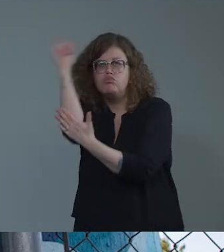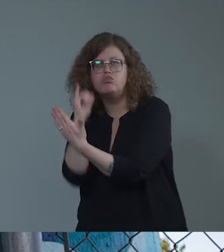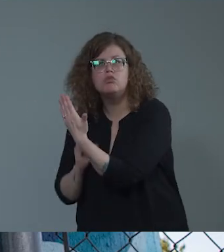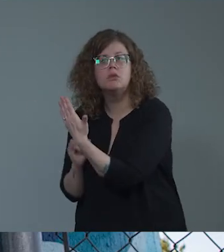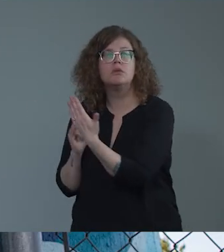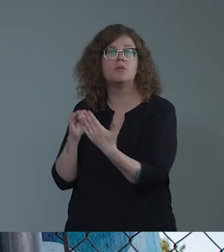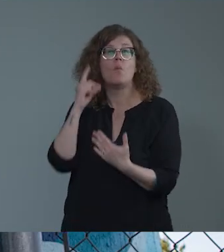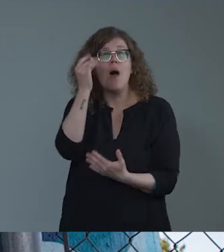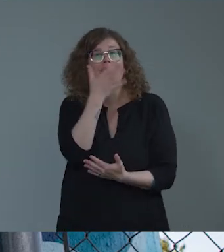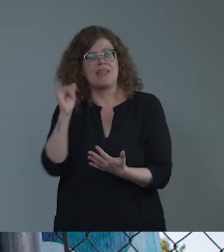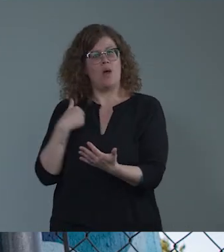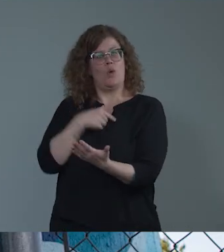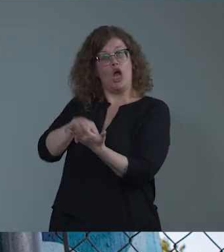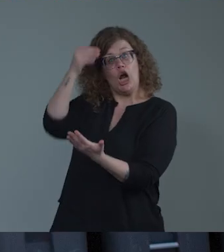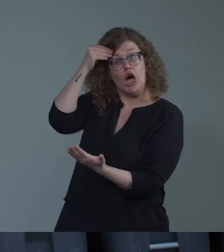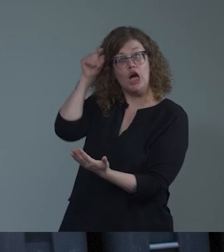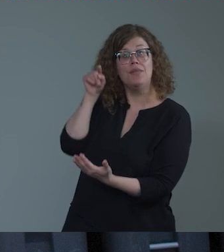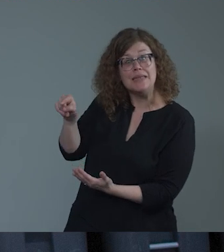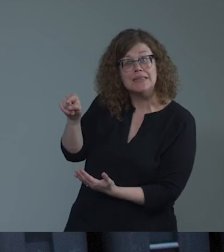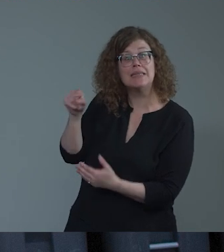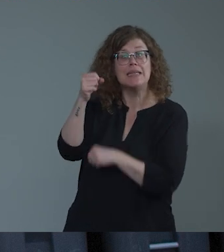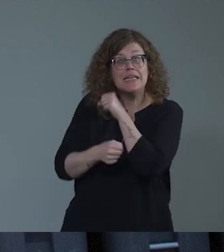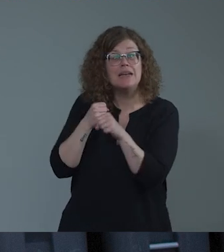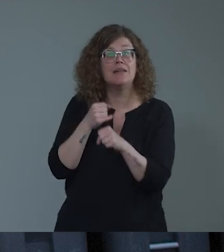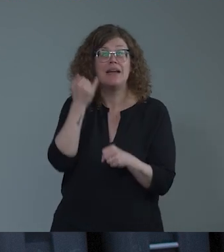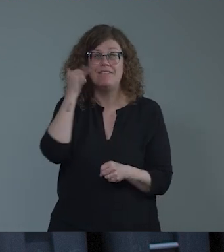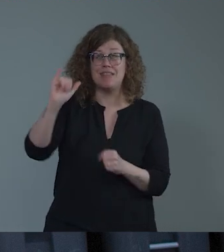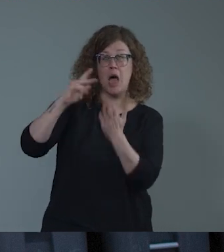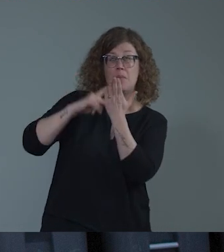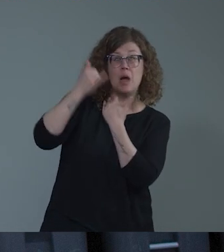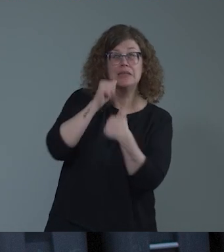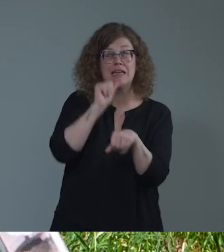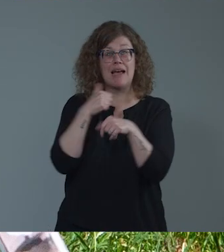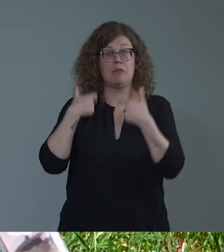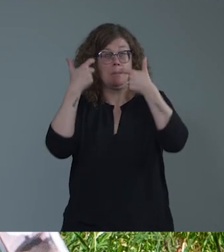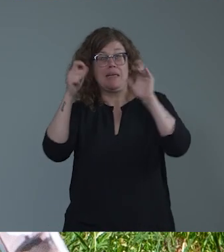within the design of the artwork, those are prime spots for tagging. So taggers would come along with their markers